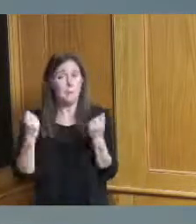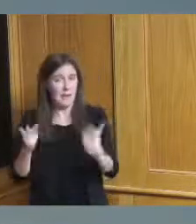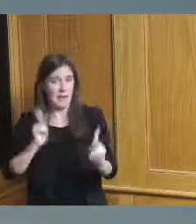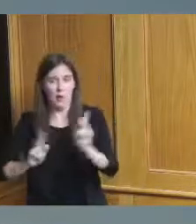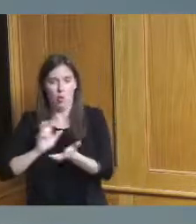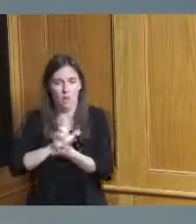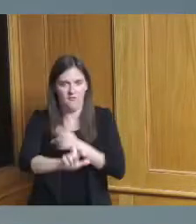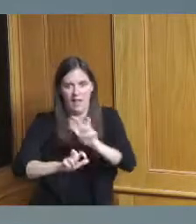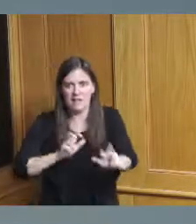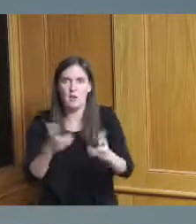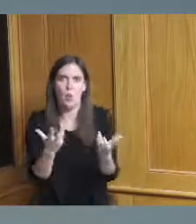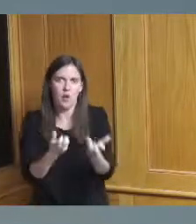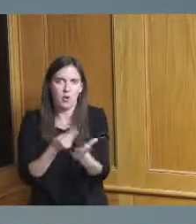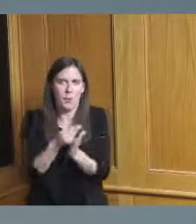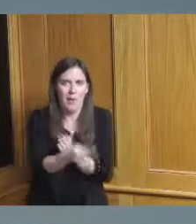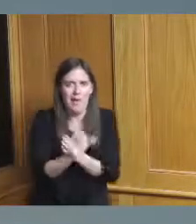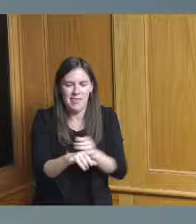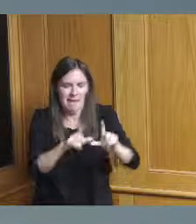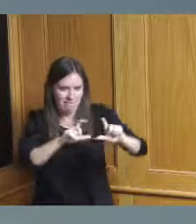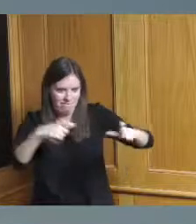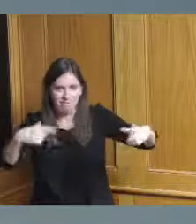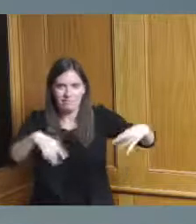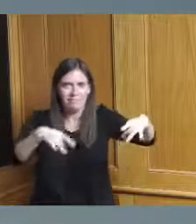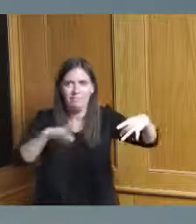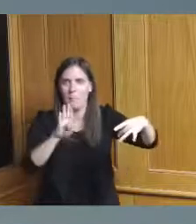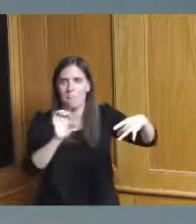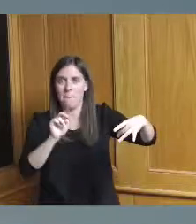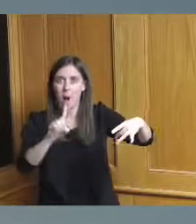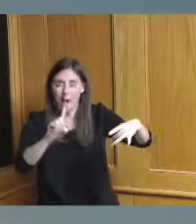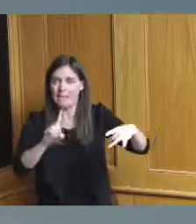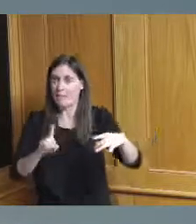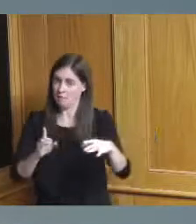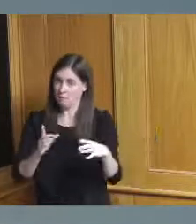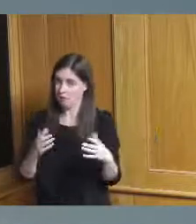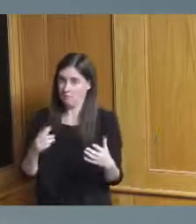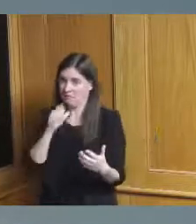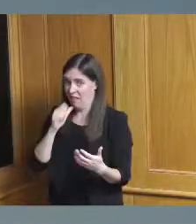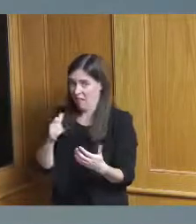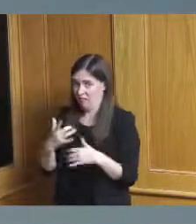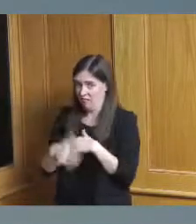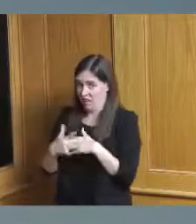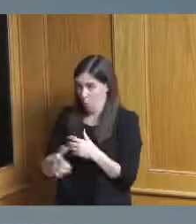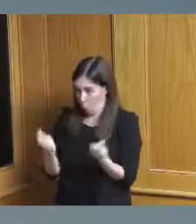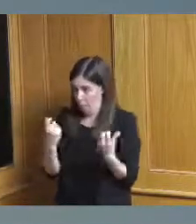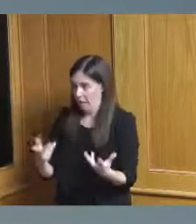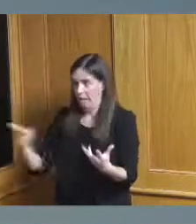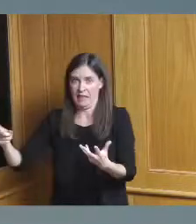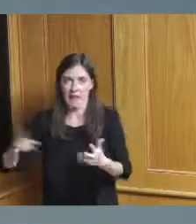to buy these bonds then were available obviously which makes it the pricing very advantageous for